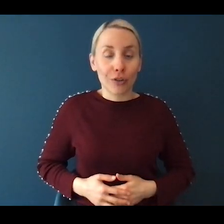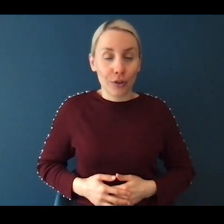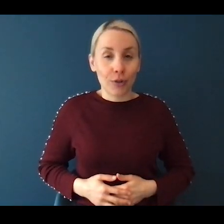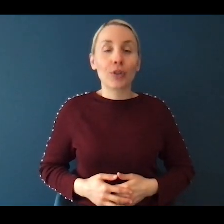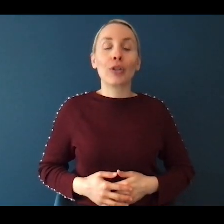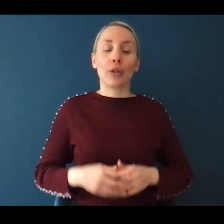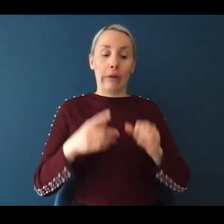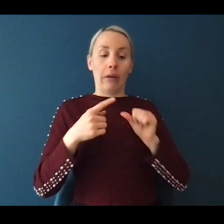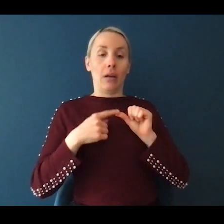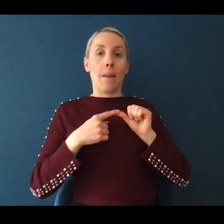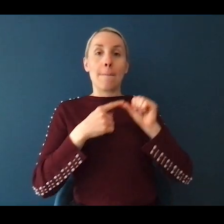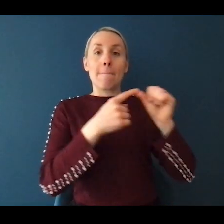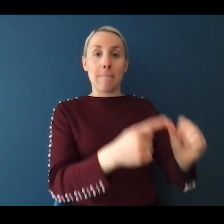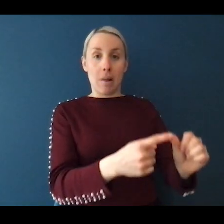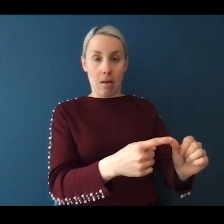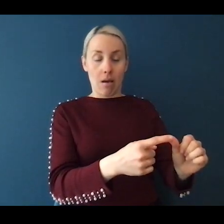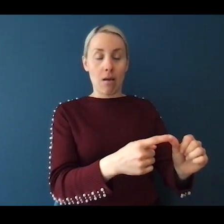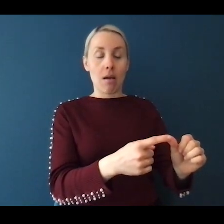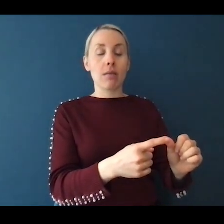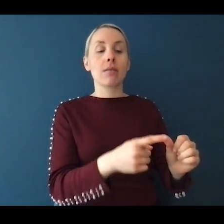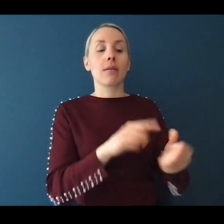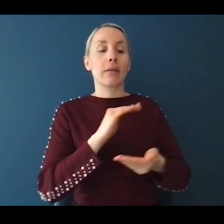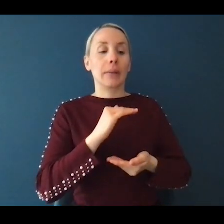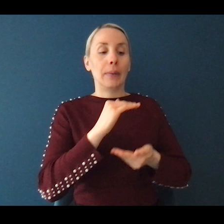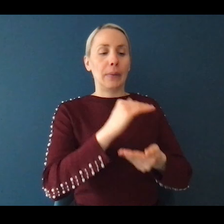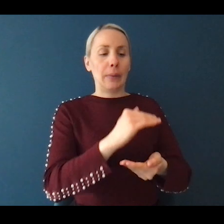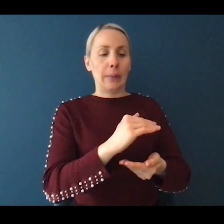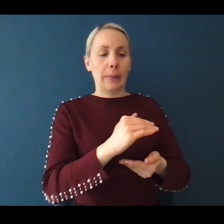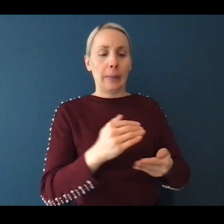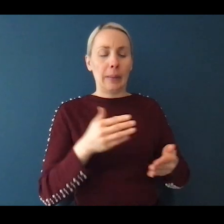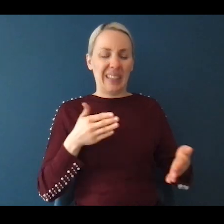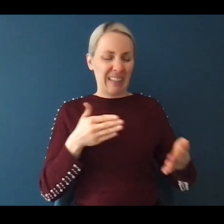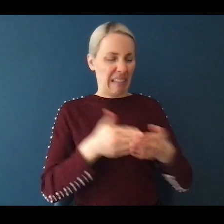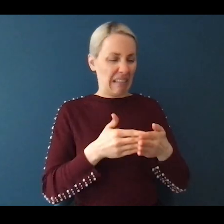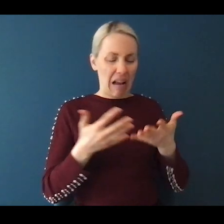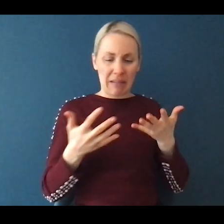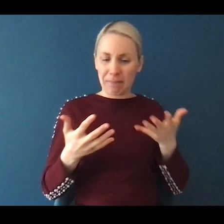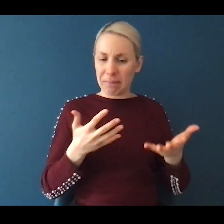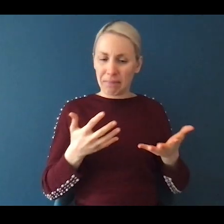stuck because I felt like the work what I had in mind and what I wanted to express and